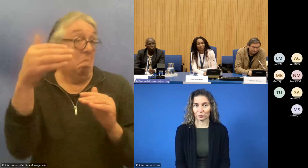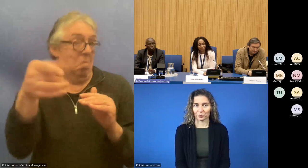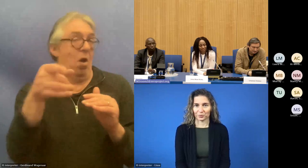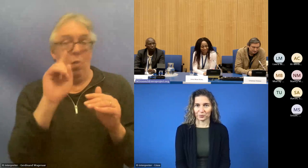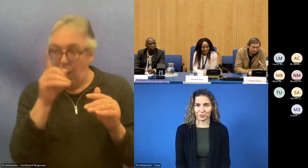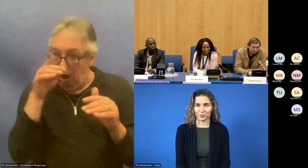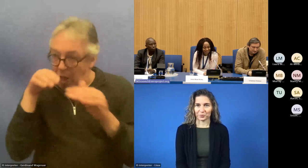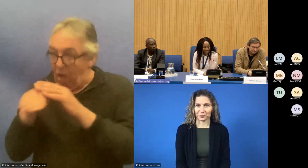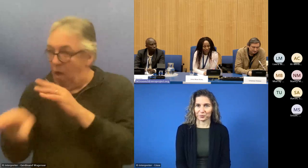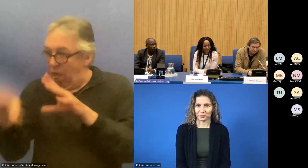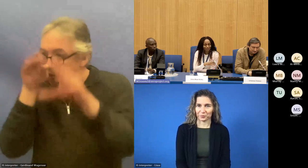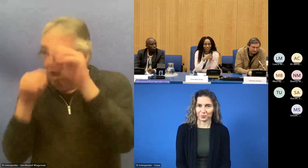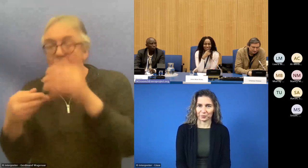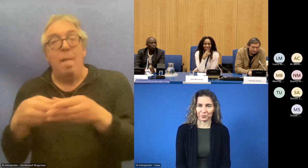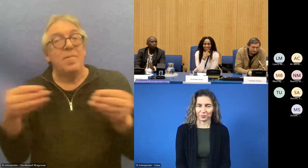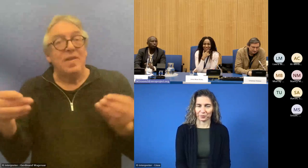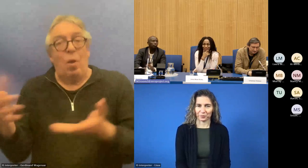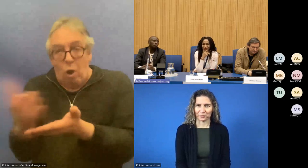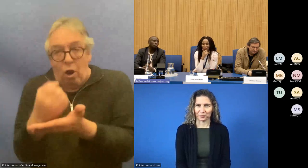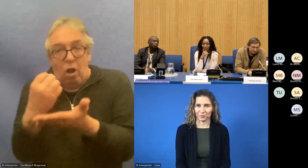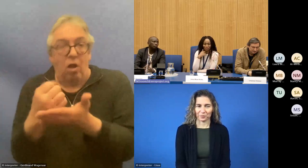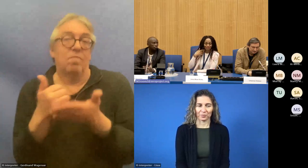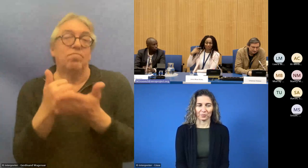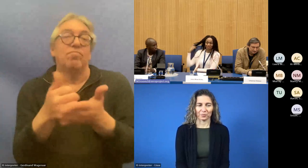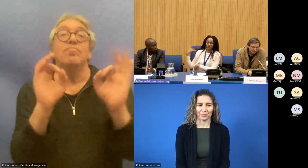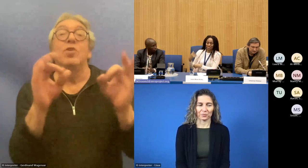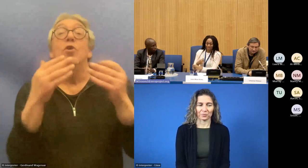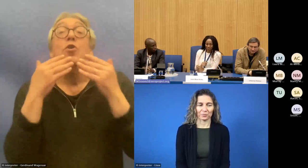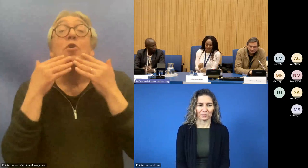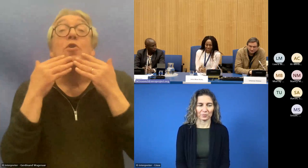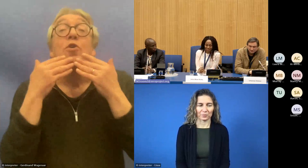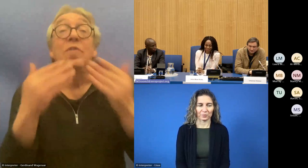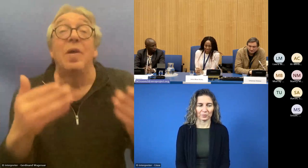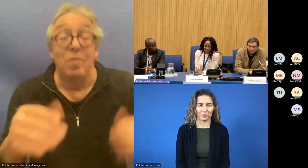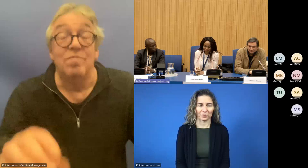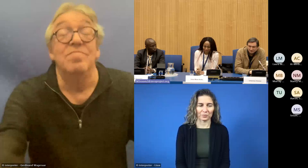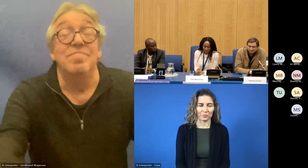OK, fantastic. We are almost coming to the end but I definitely